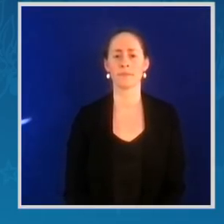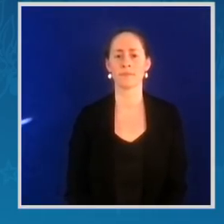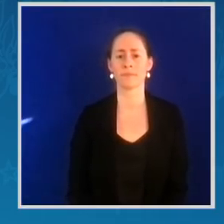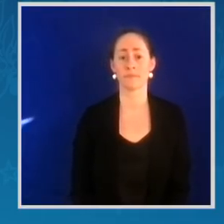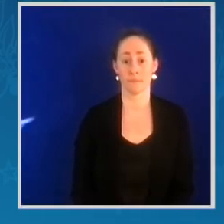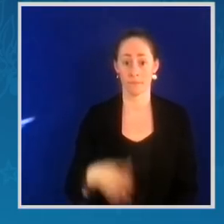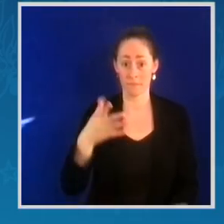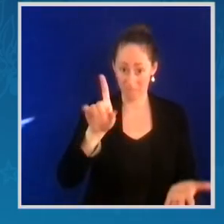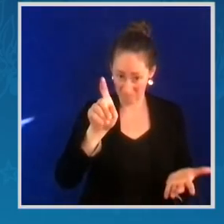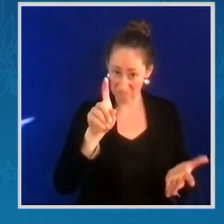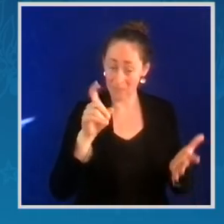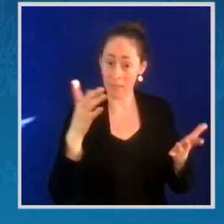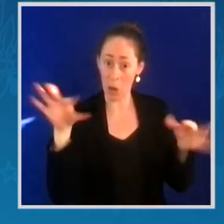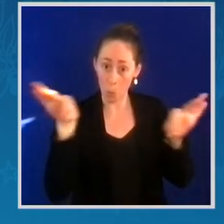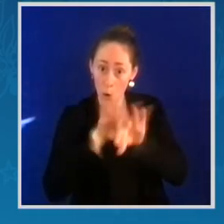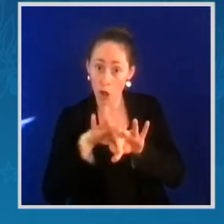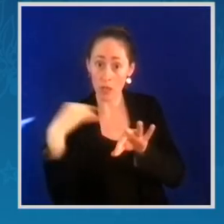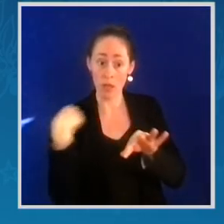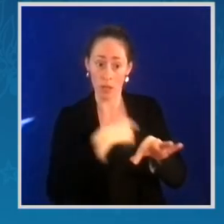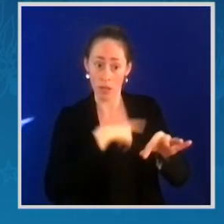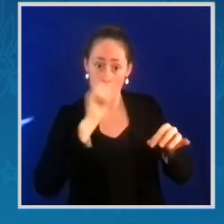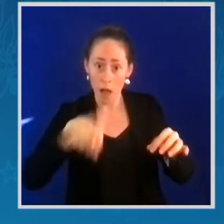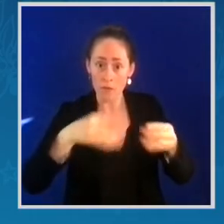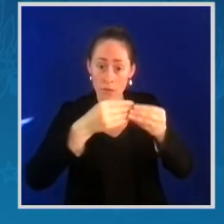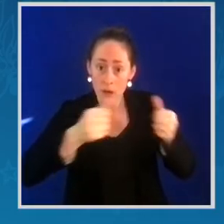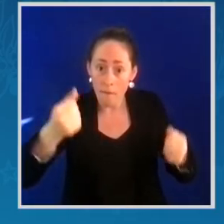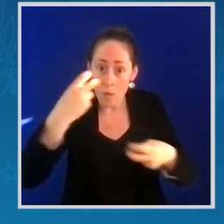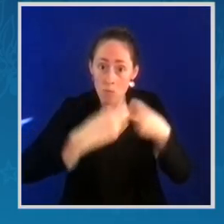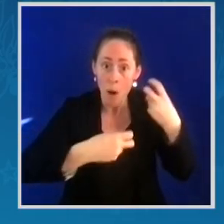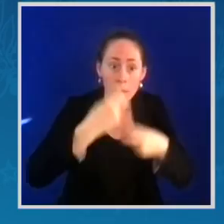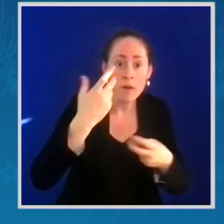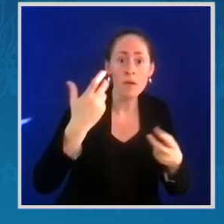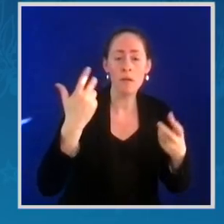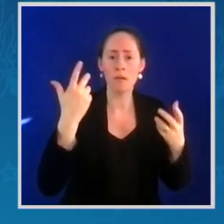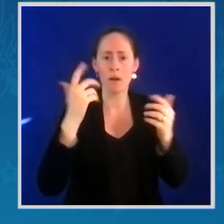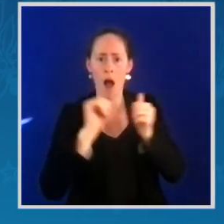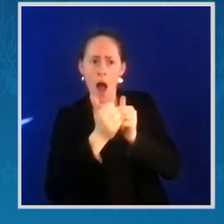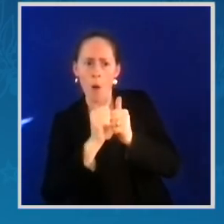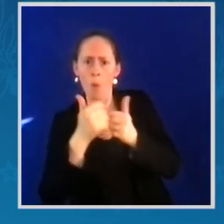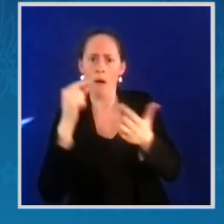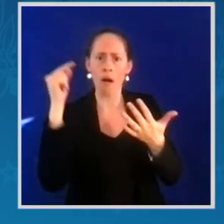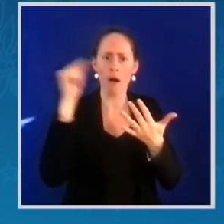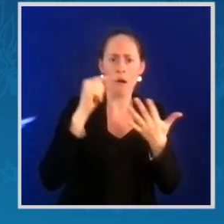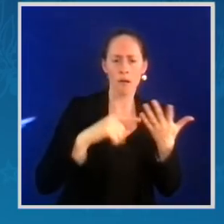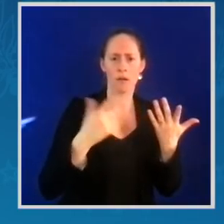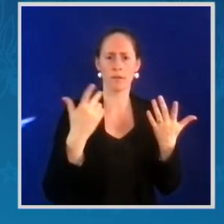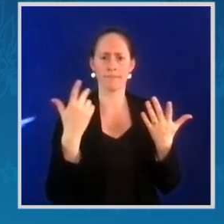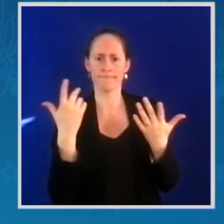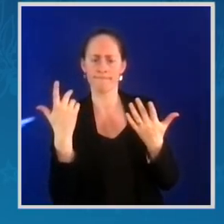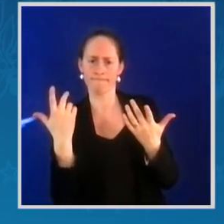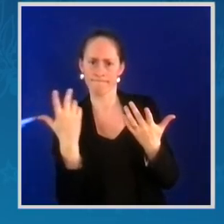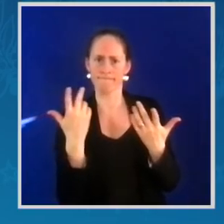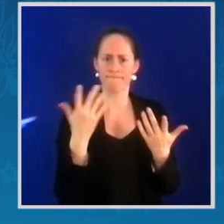solving to suggest we're only going to respond to the reaction as opposed to addressing the cause.